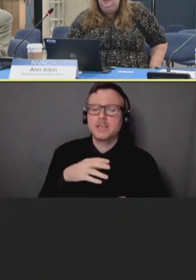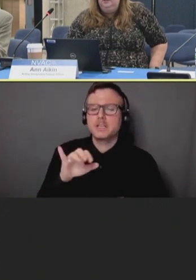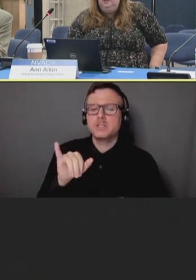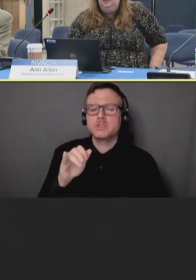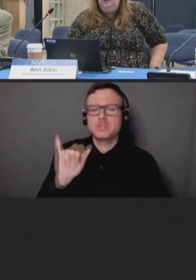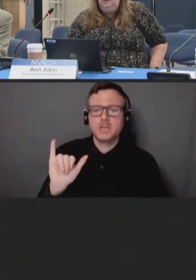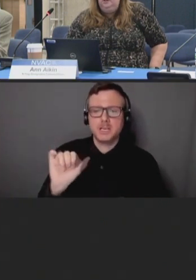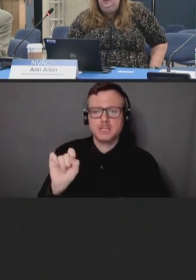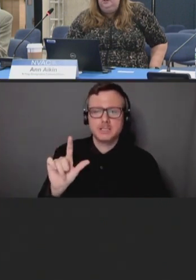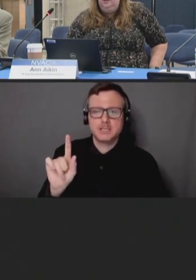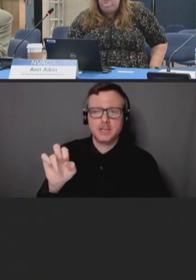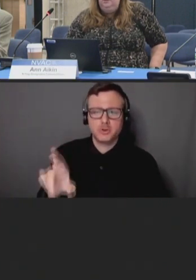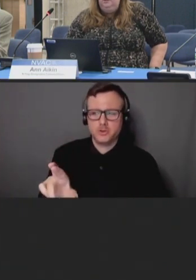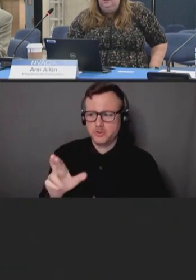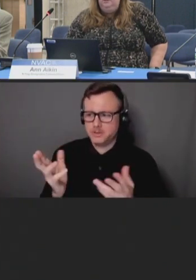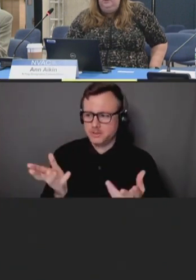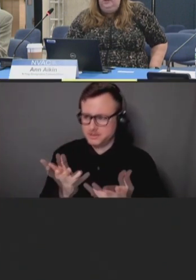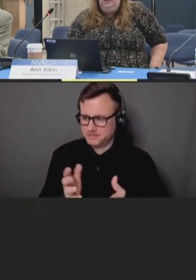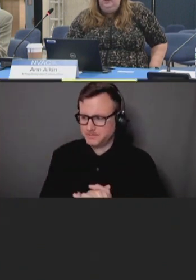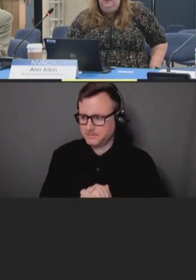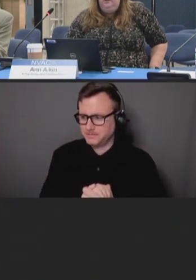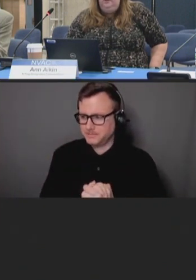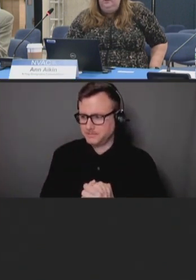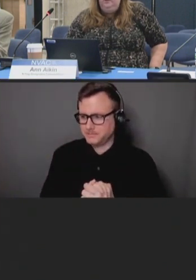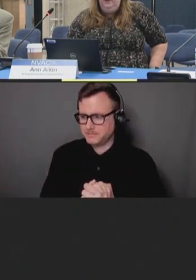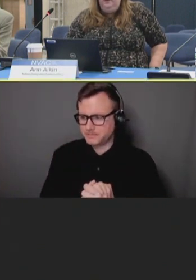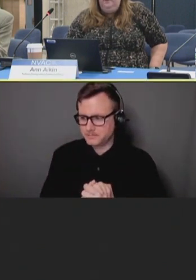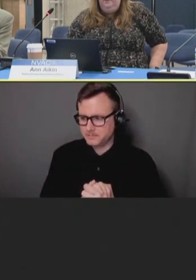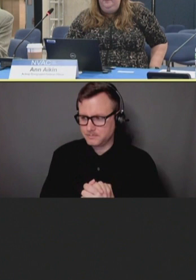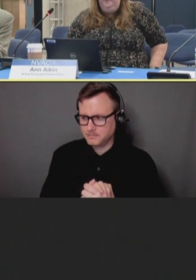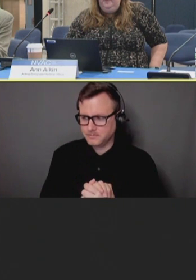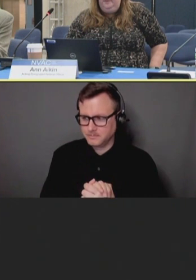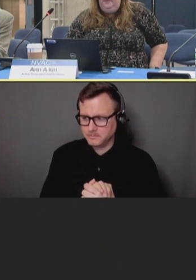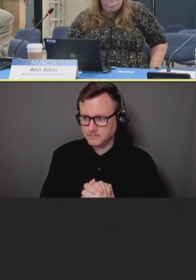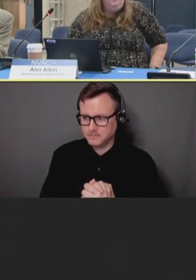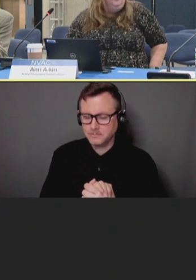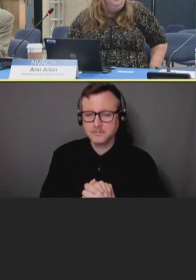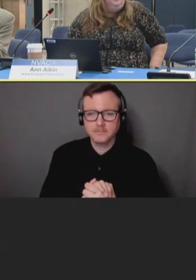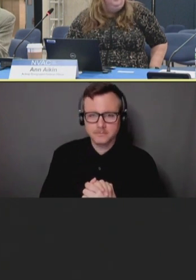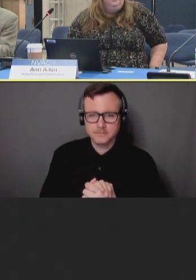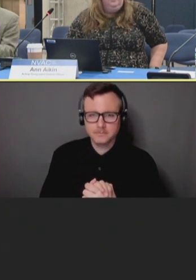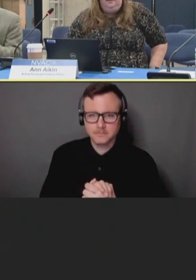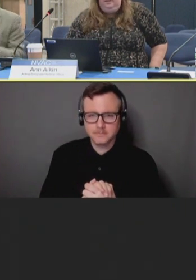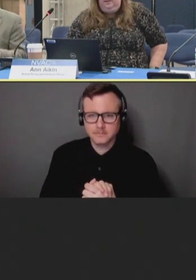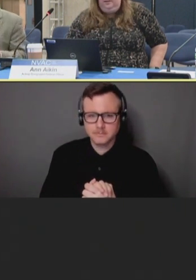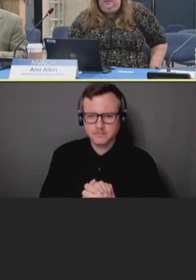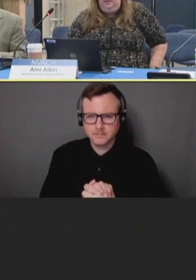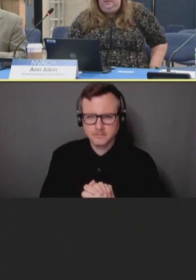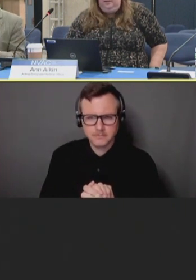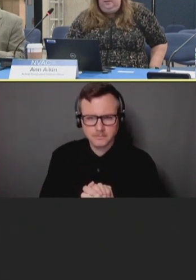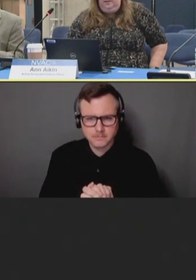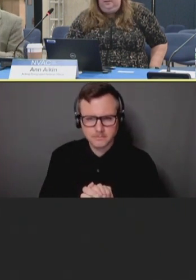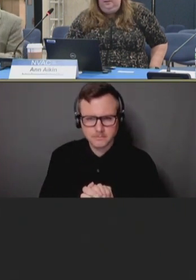Jay Slater: Present. Ann Aikin: Good morning. [talking simultaneously] Female Speaker: Good morning. Present.